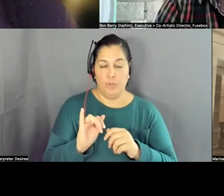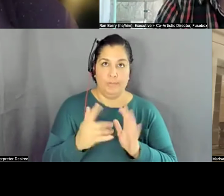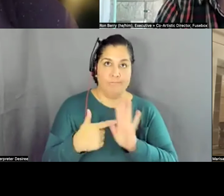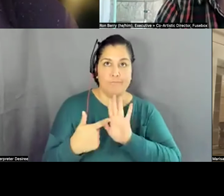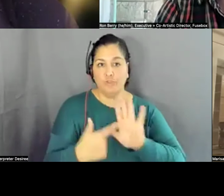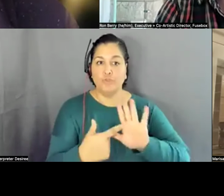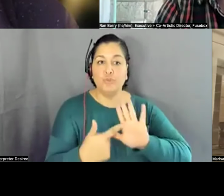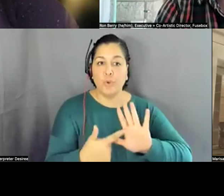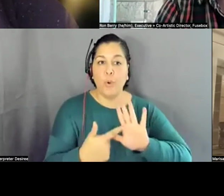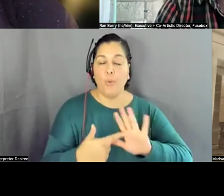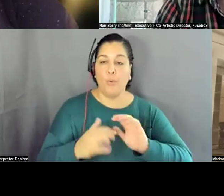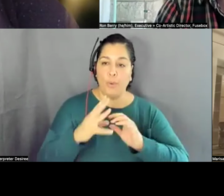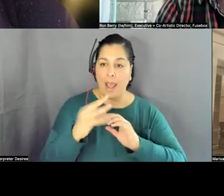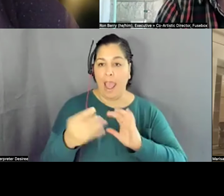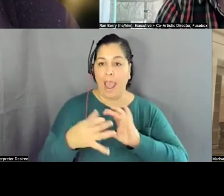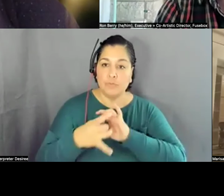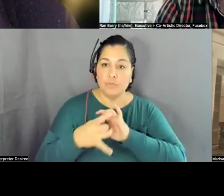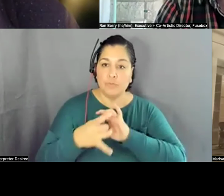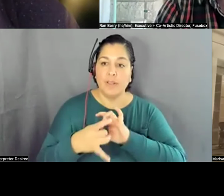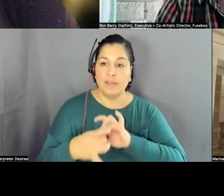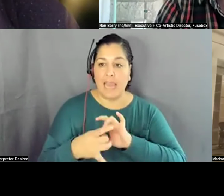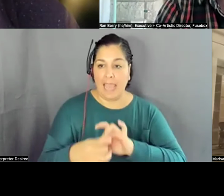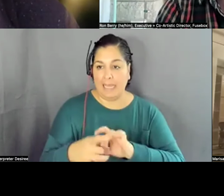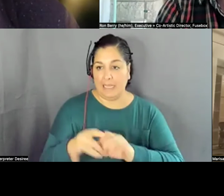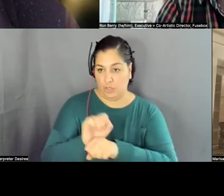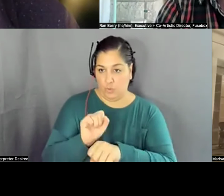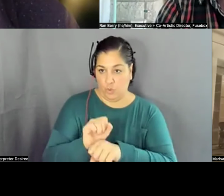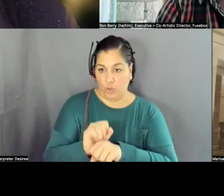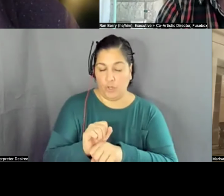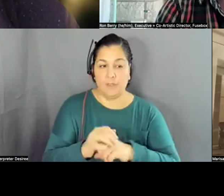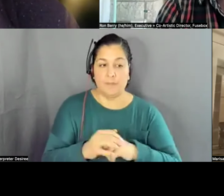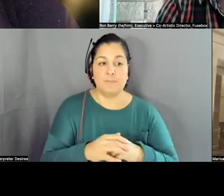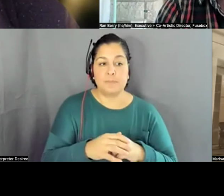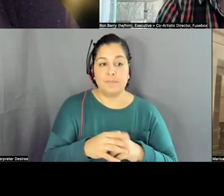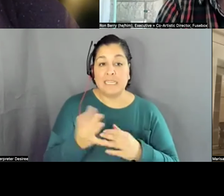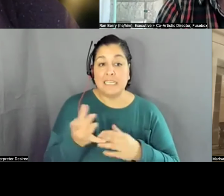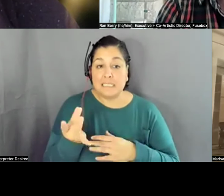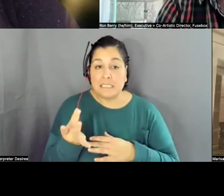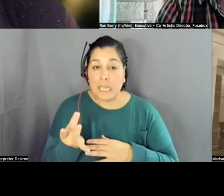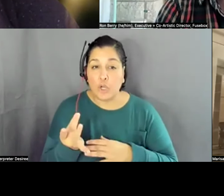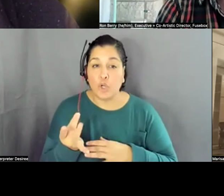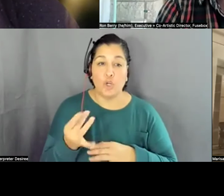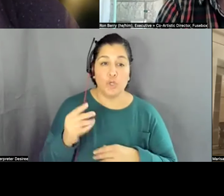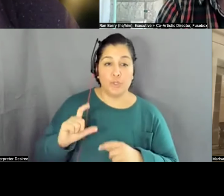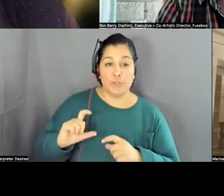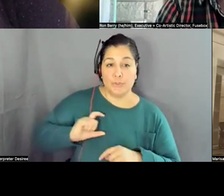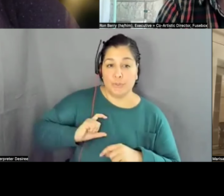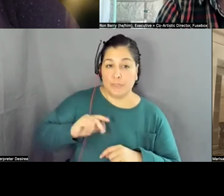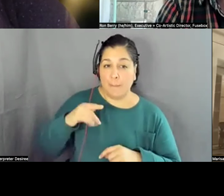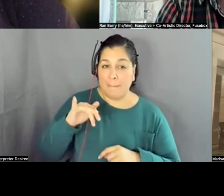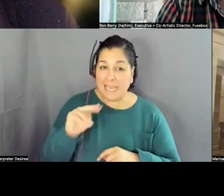in relation to, to the work. The stickers and the and the pins were also for free. So what some people did